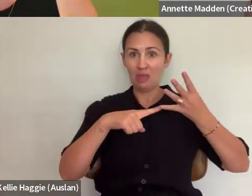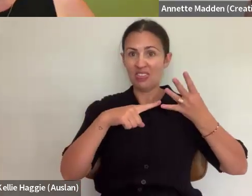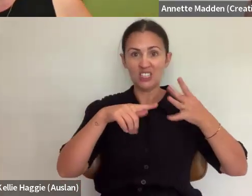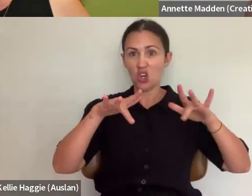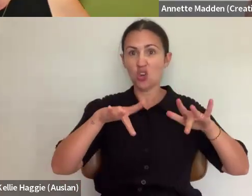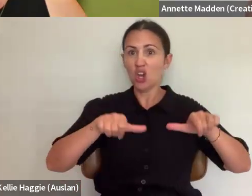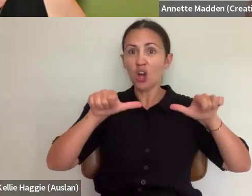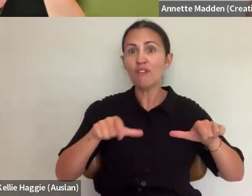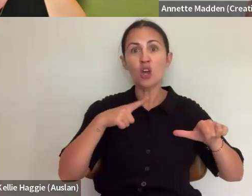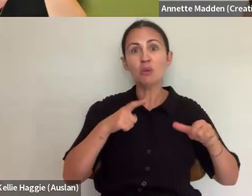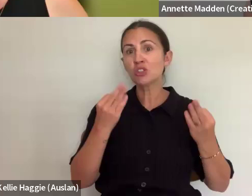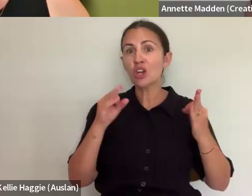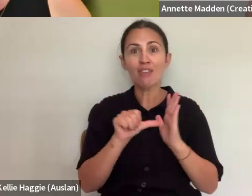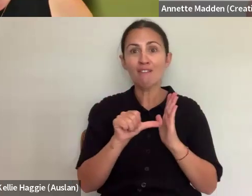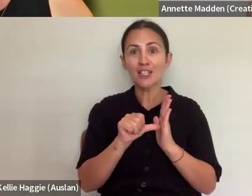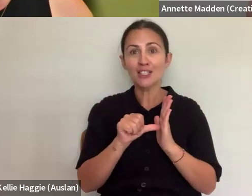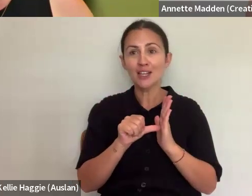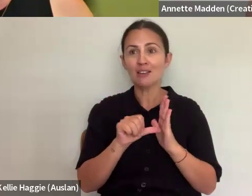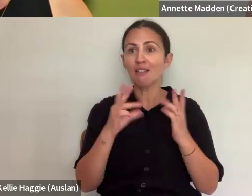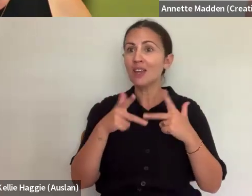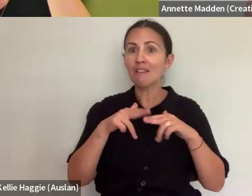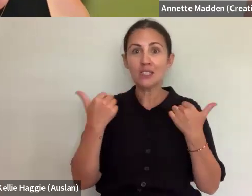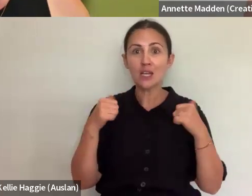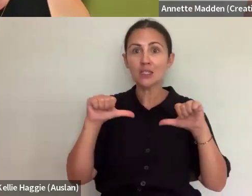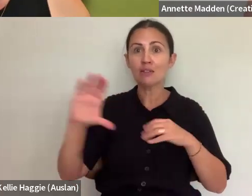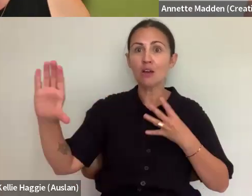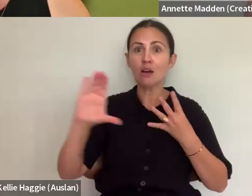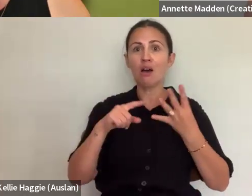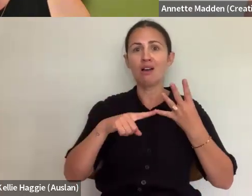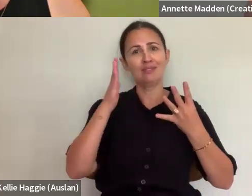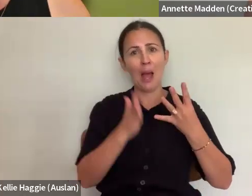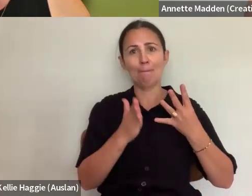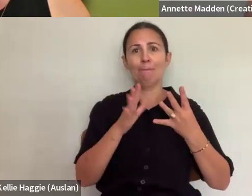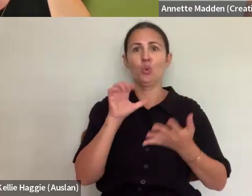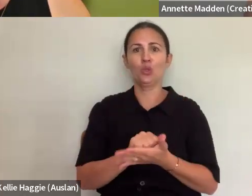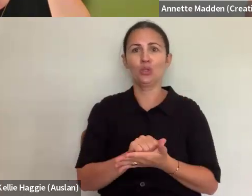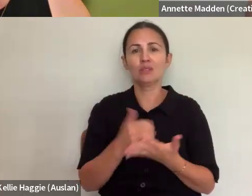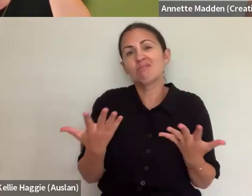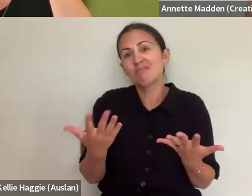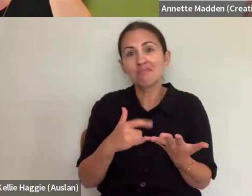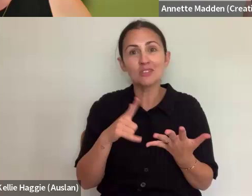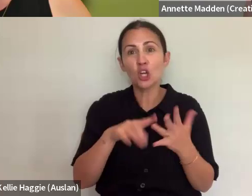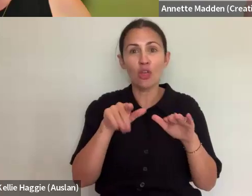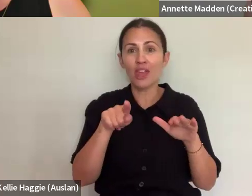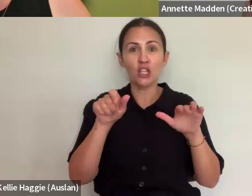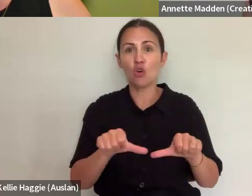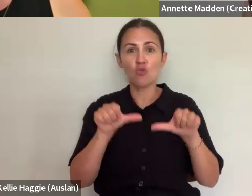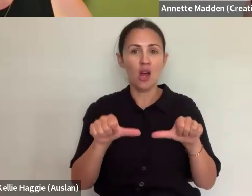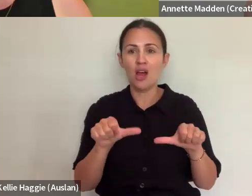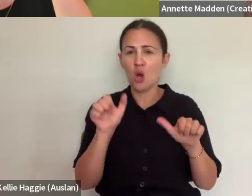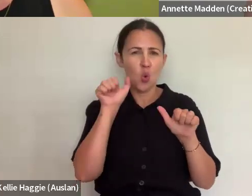some things might be unconfirmed at this point . We also know that having some funding can be the catalyst